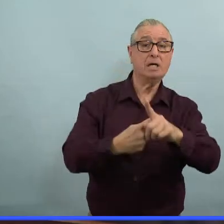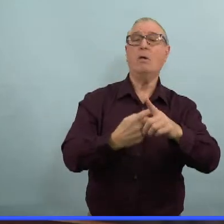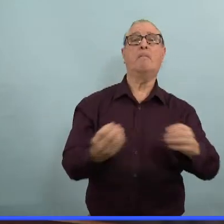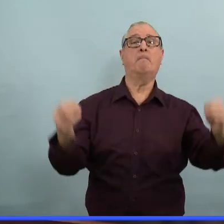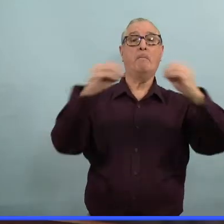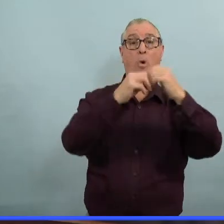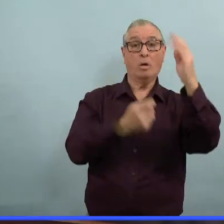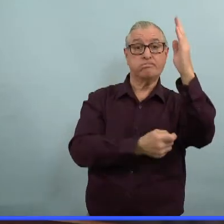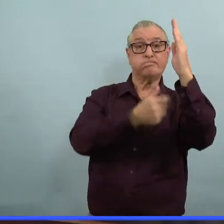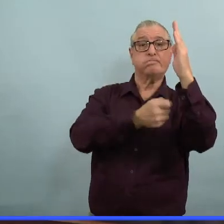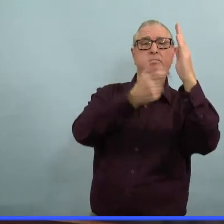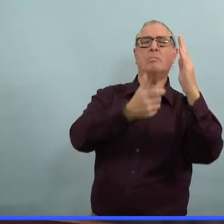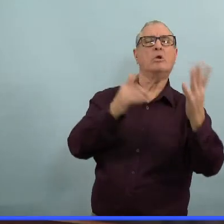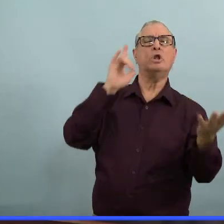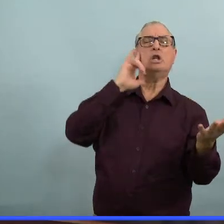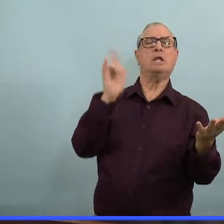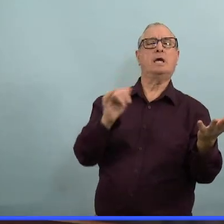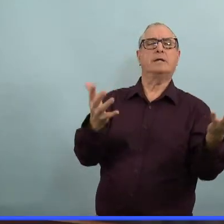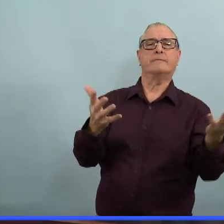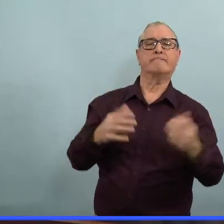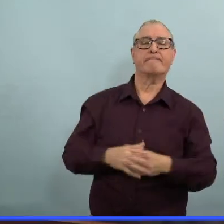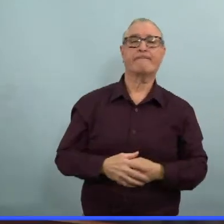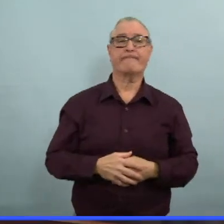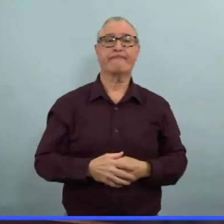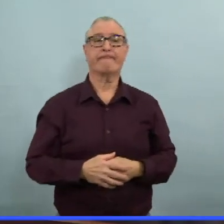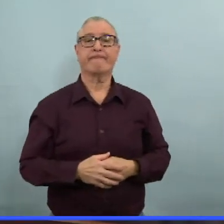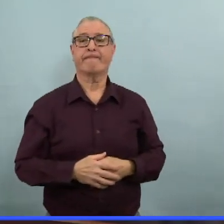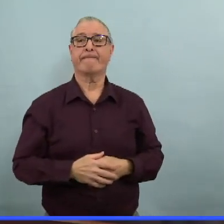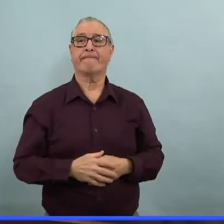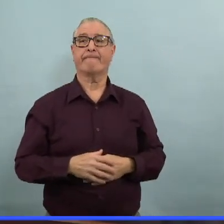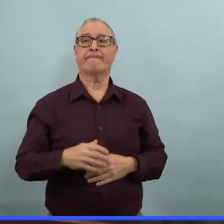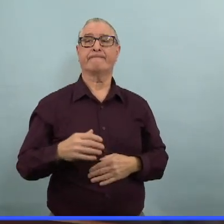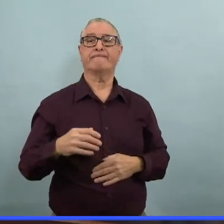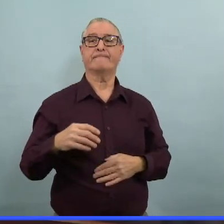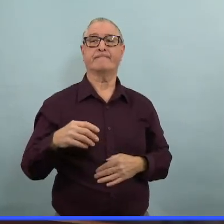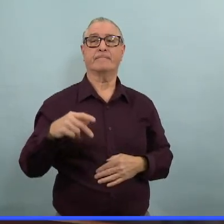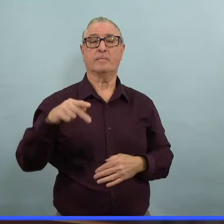i think he's already sort of stated that this is a cautious approach to to opening up